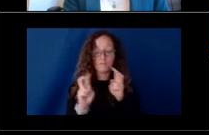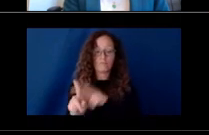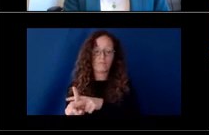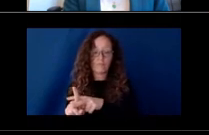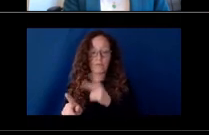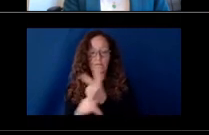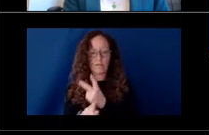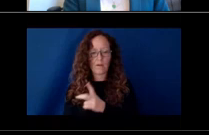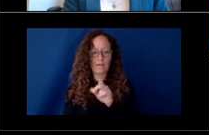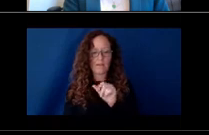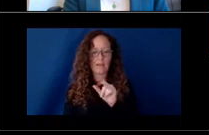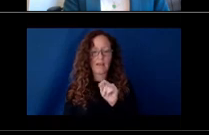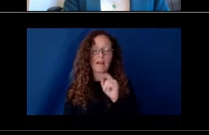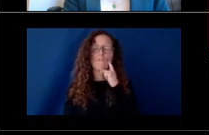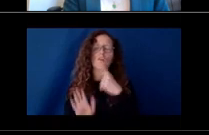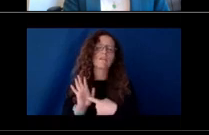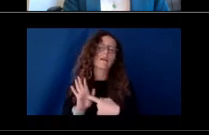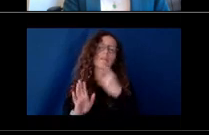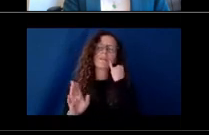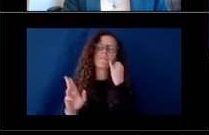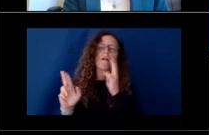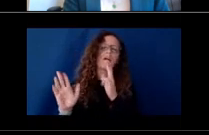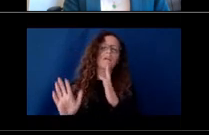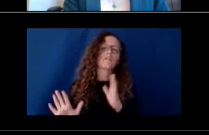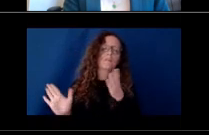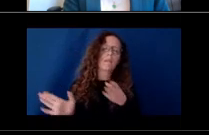So HeatRisk is available any place in the contiguous United States,